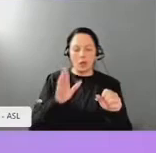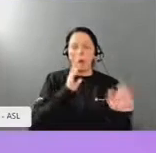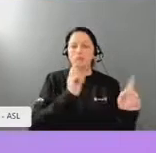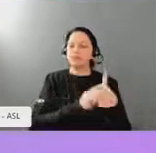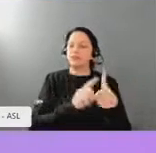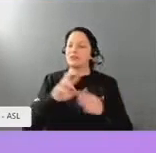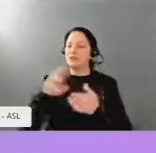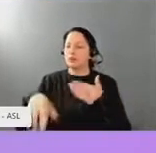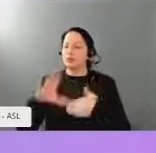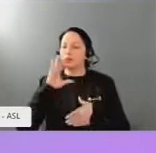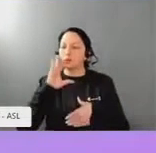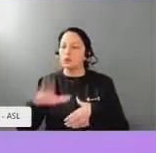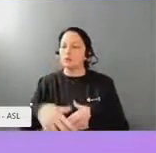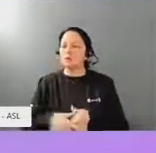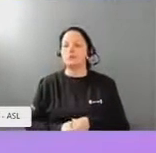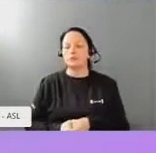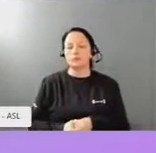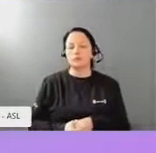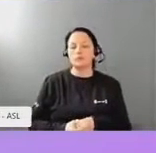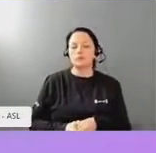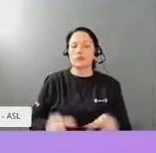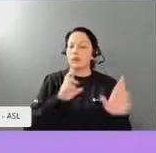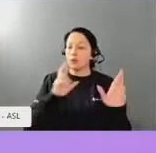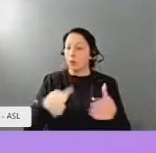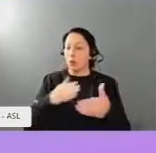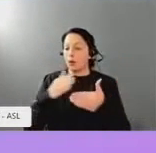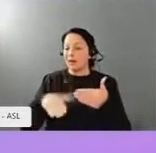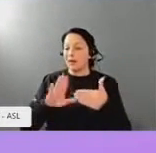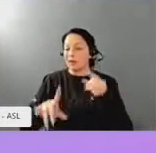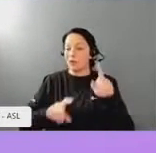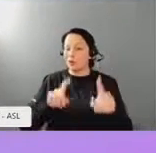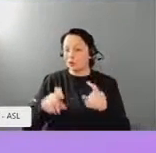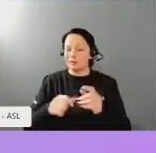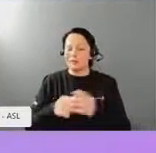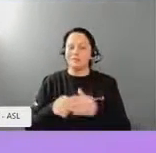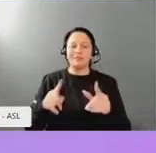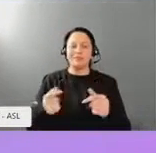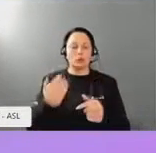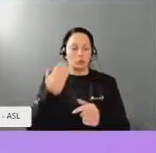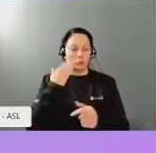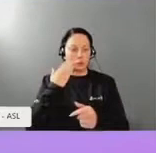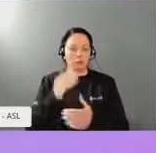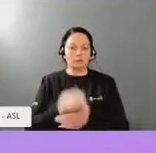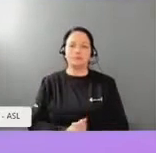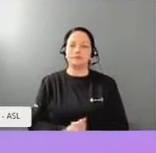on inclusive.ca slash ex con. That's that self assessment part part that you can take a bunch of different results